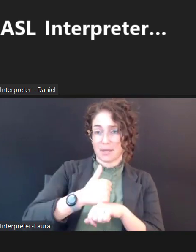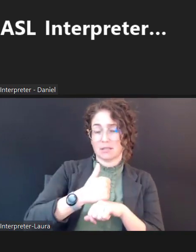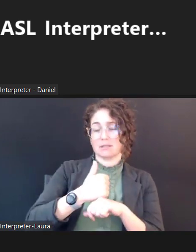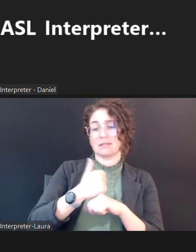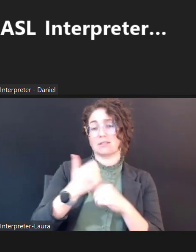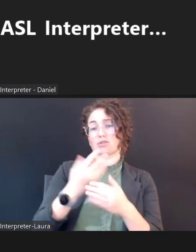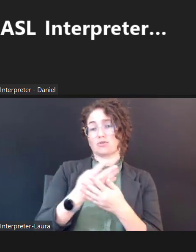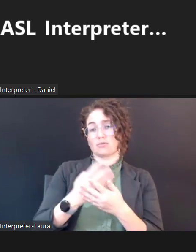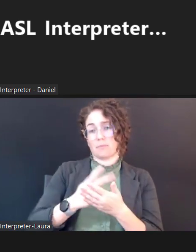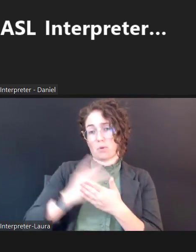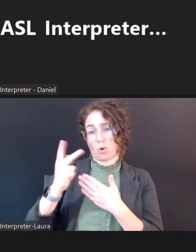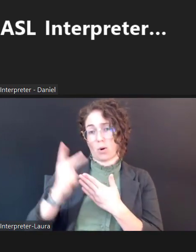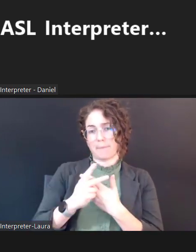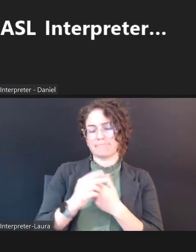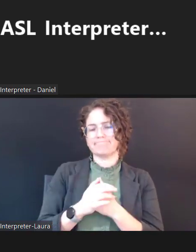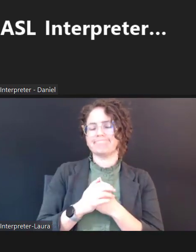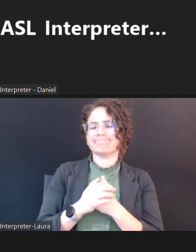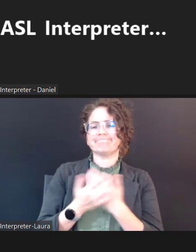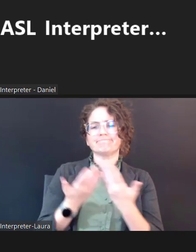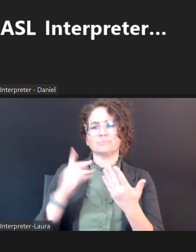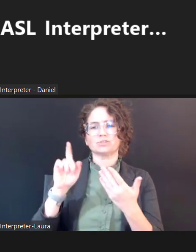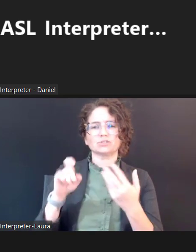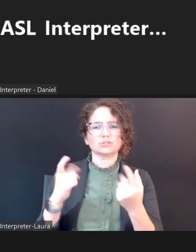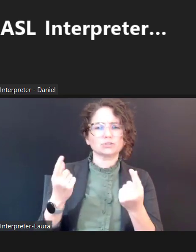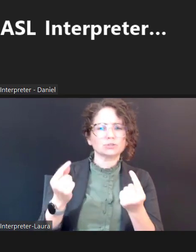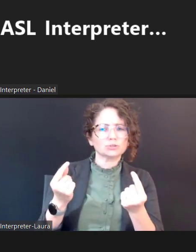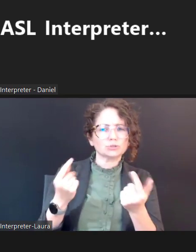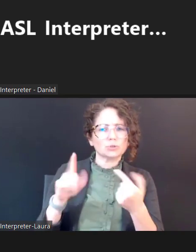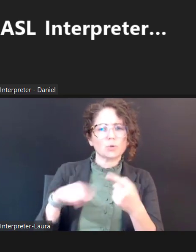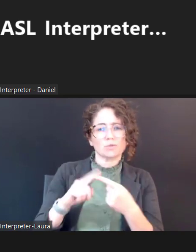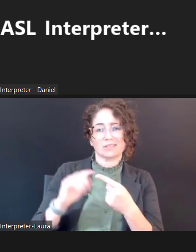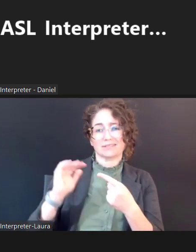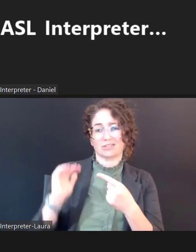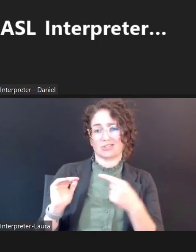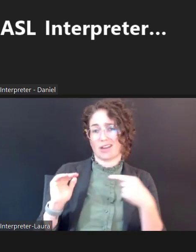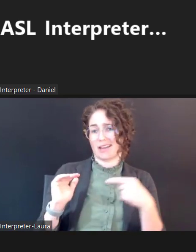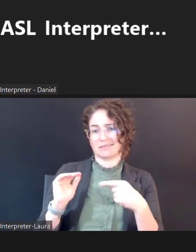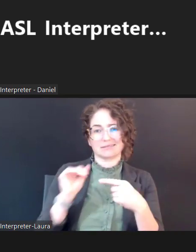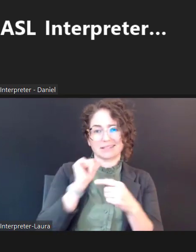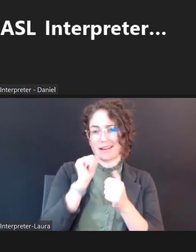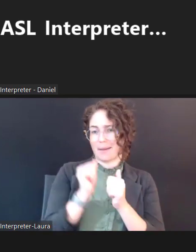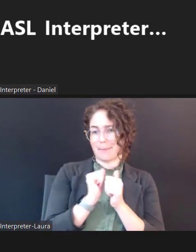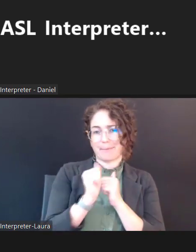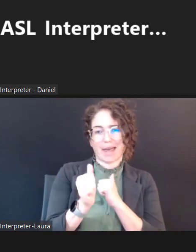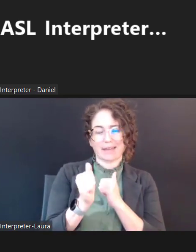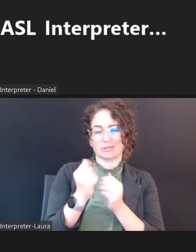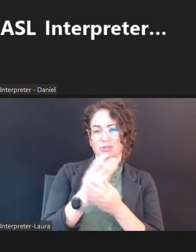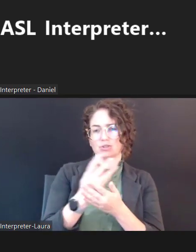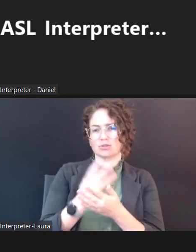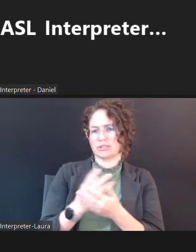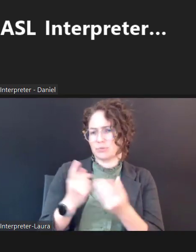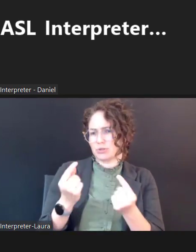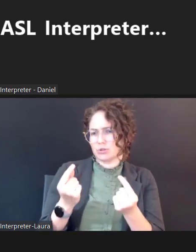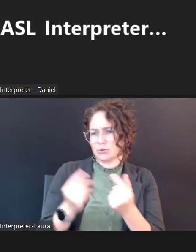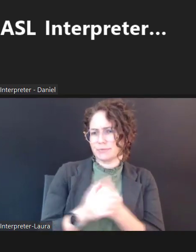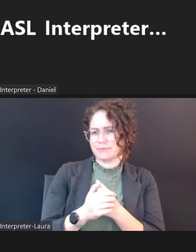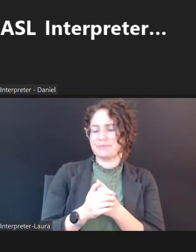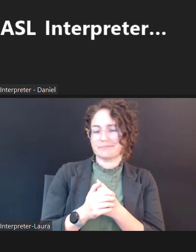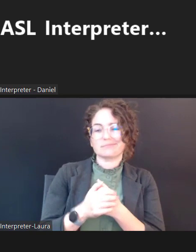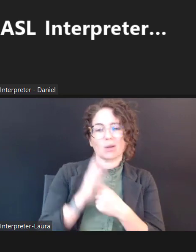what do we do when a child doesn't pass a screening? We'll summarize the follow-up steps that are undertaken when a